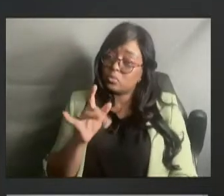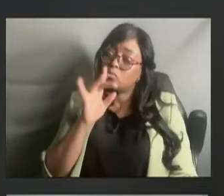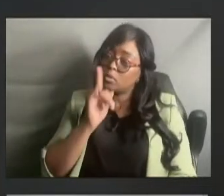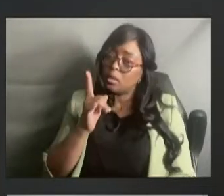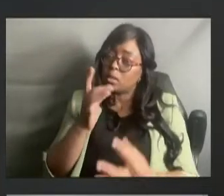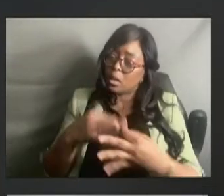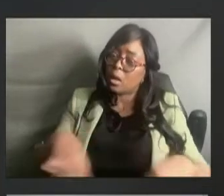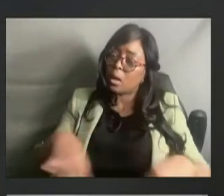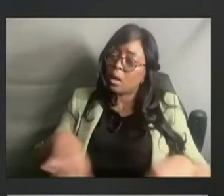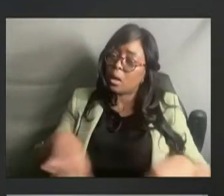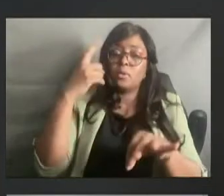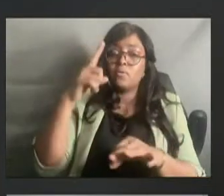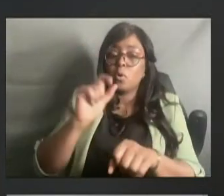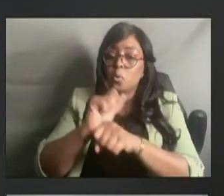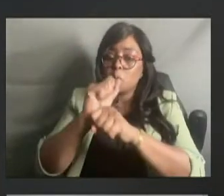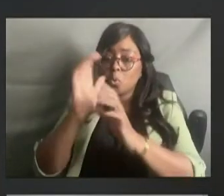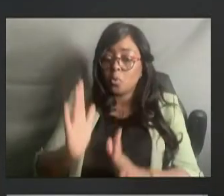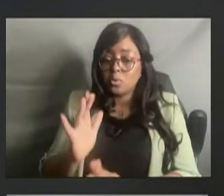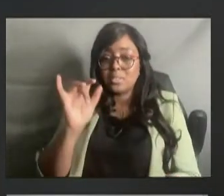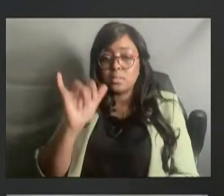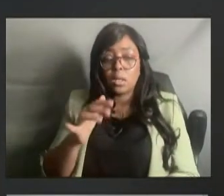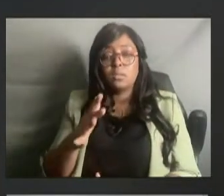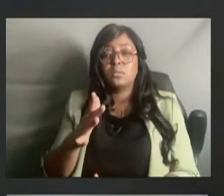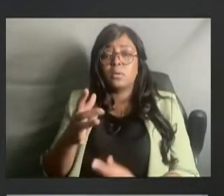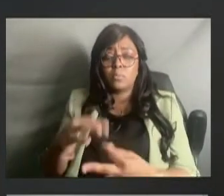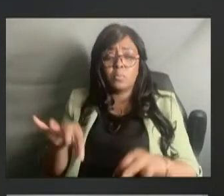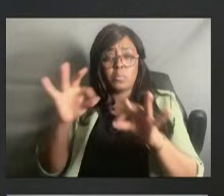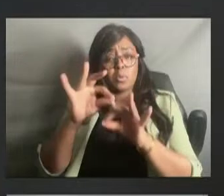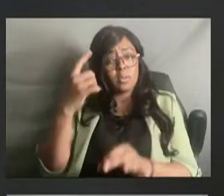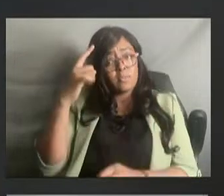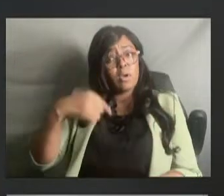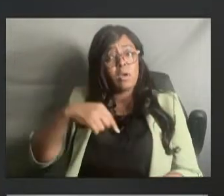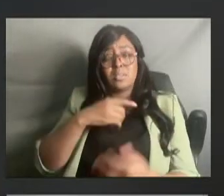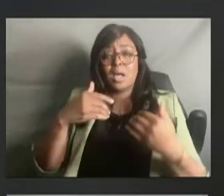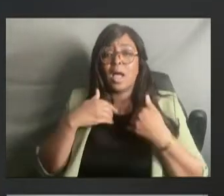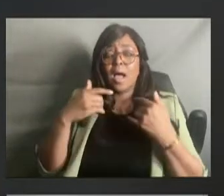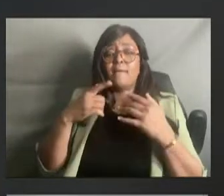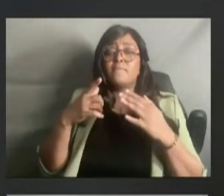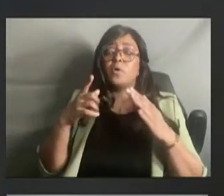unless we fix this. And that is